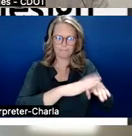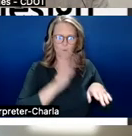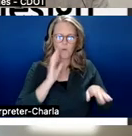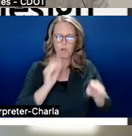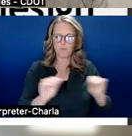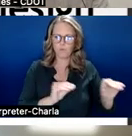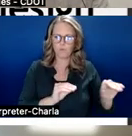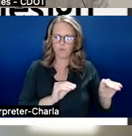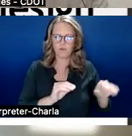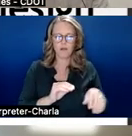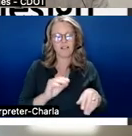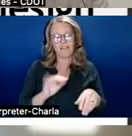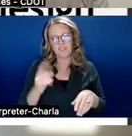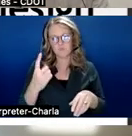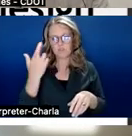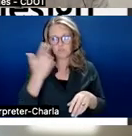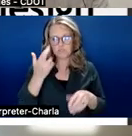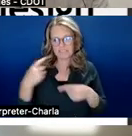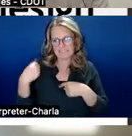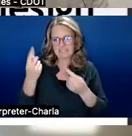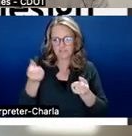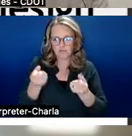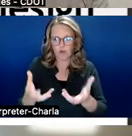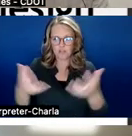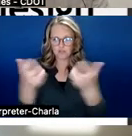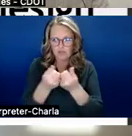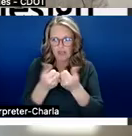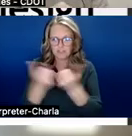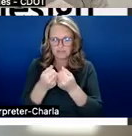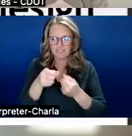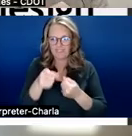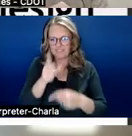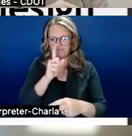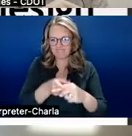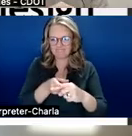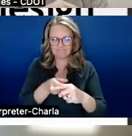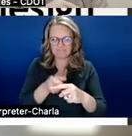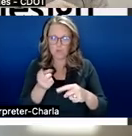to crashes at the intersection. Particularly the ramp connecting